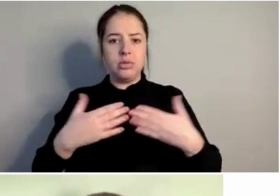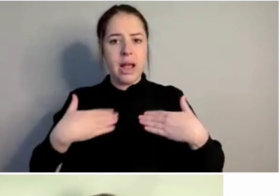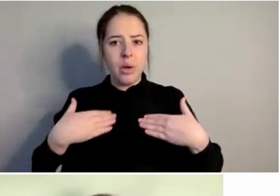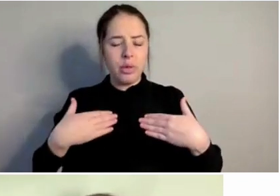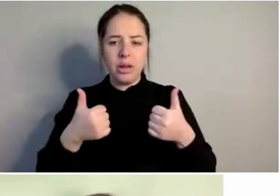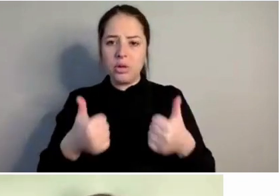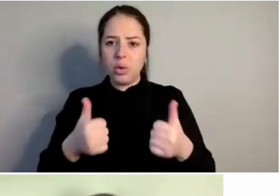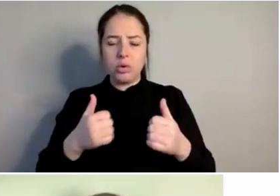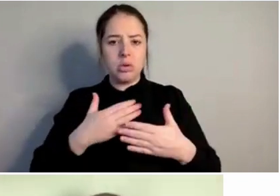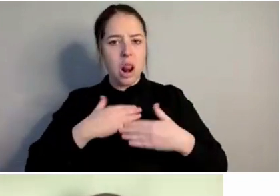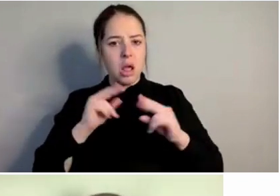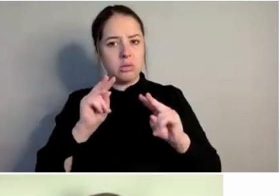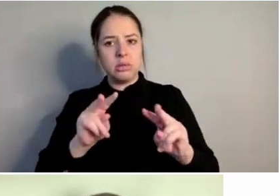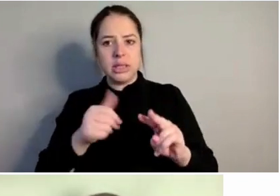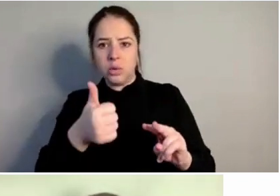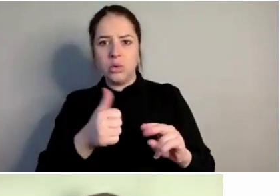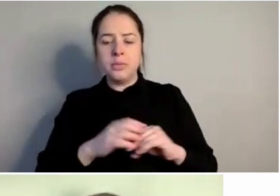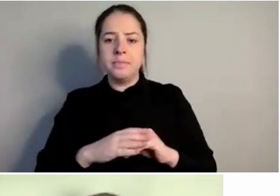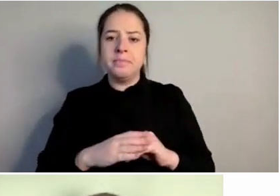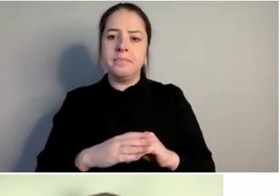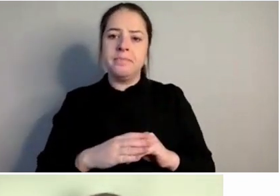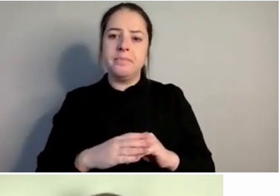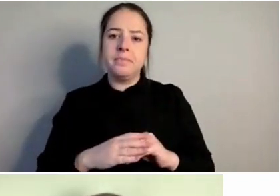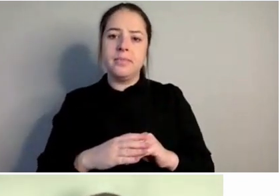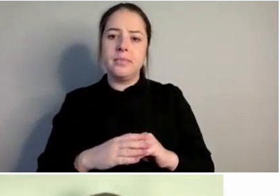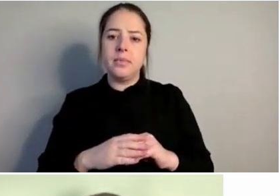There is no doubt that taking care of your mental health